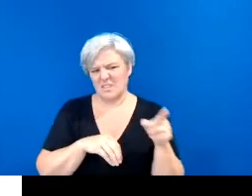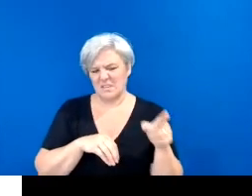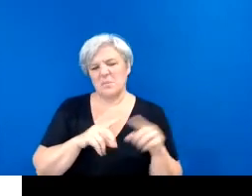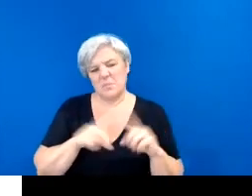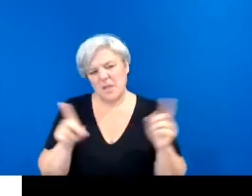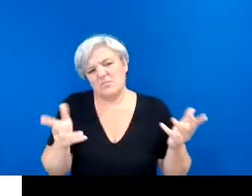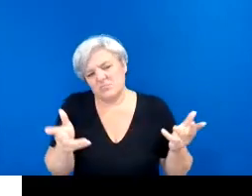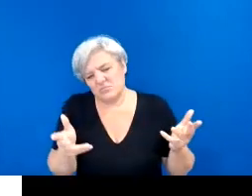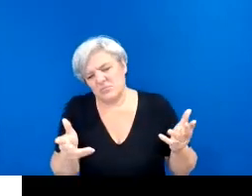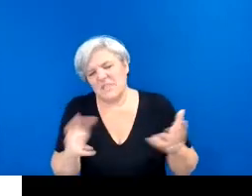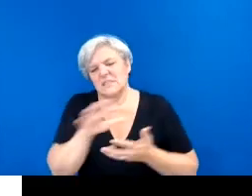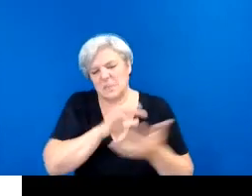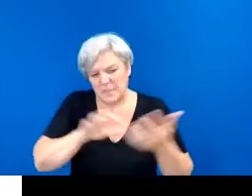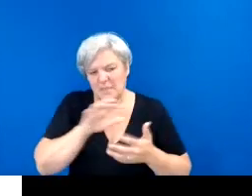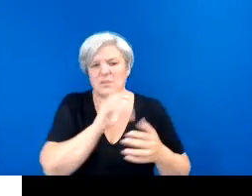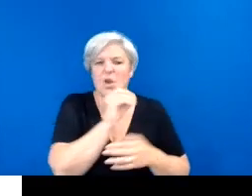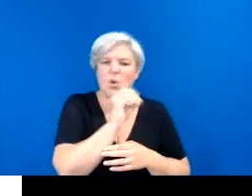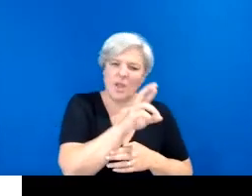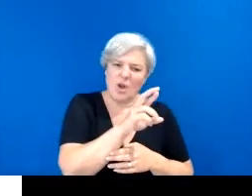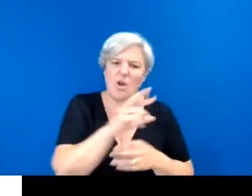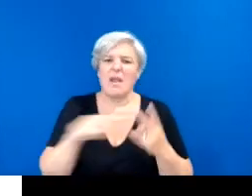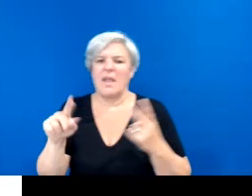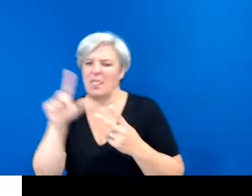Again, it is a mix of OER and library materials,